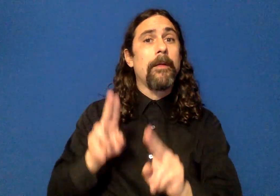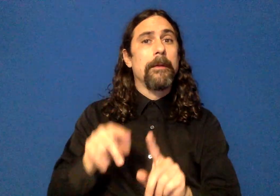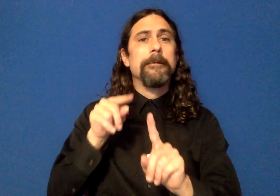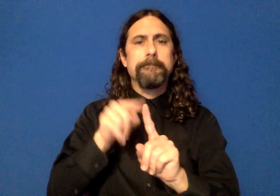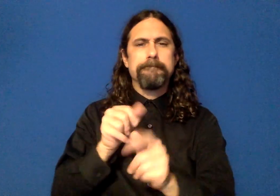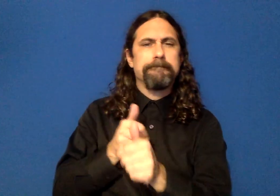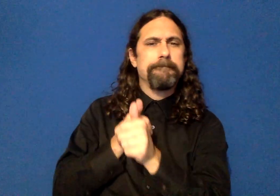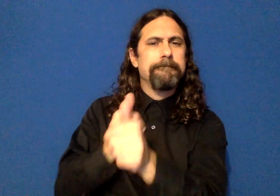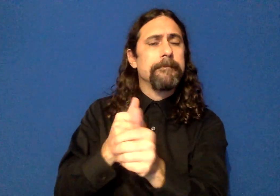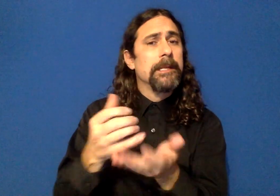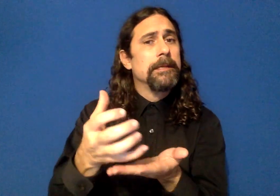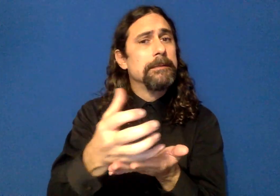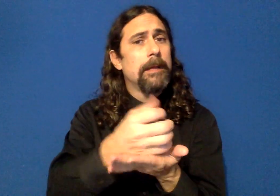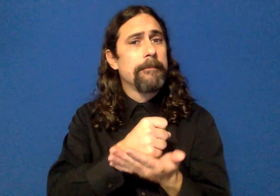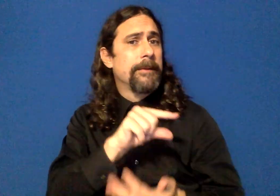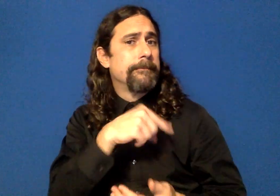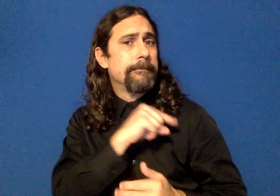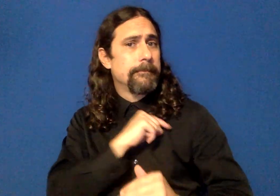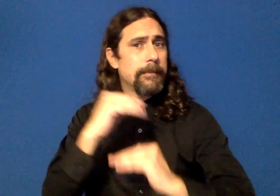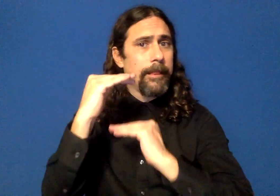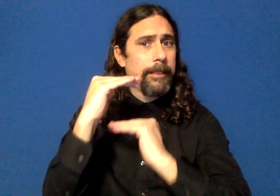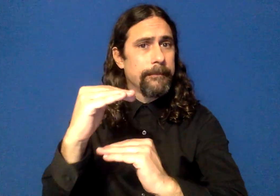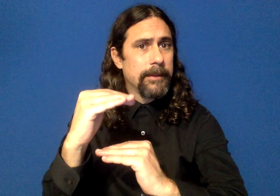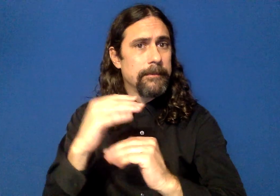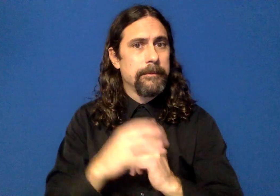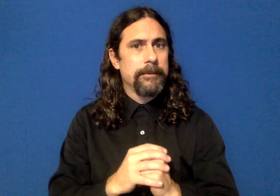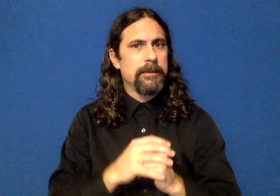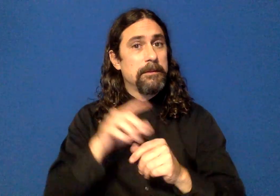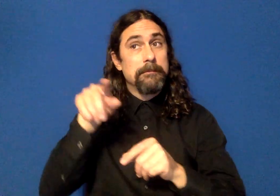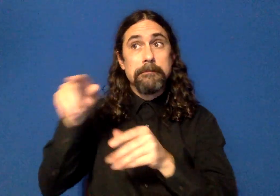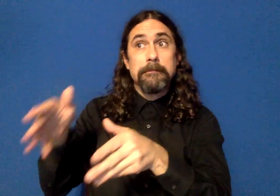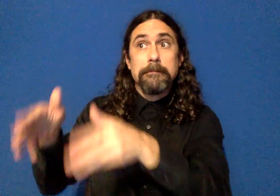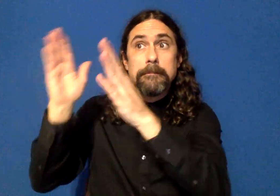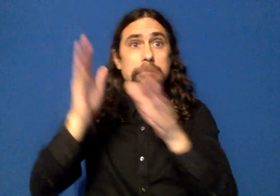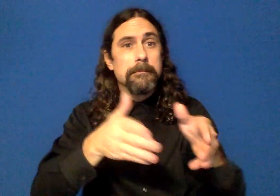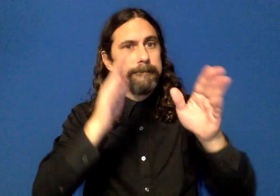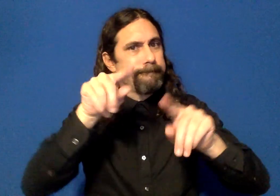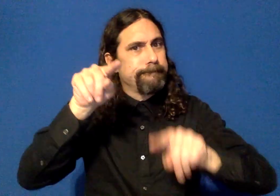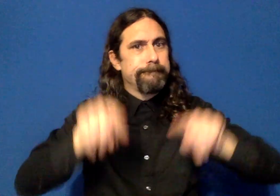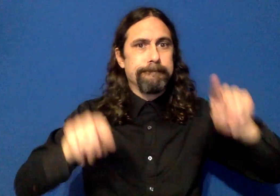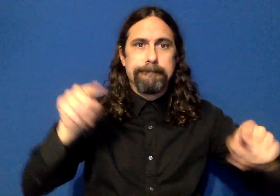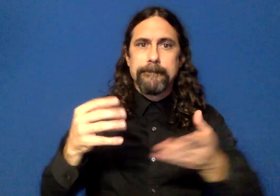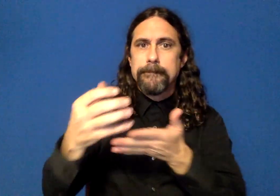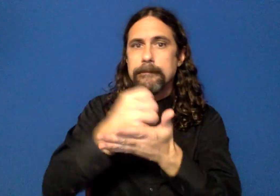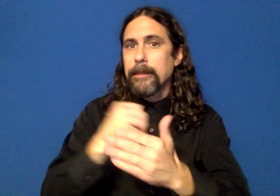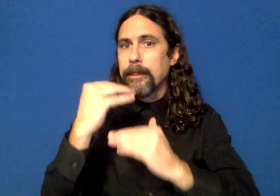Applications are subject to income eligibility limits, which can differ from one housing